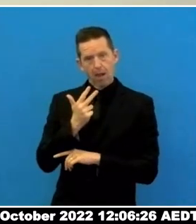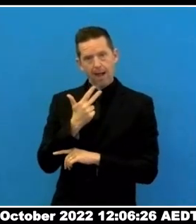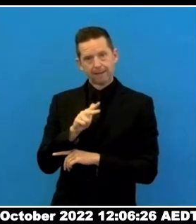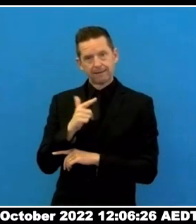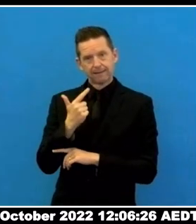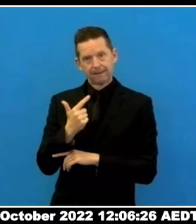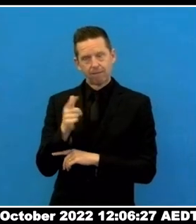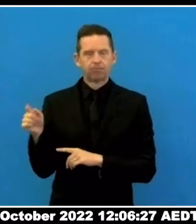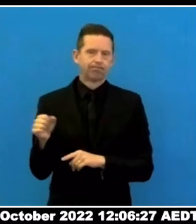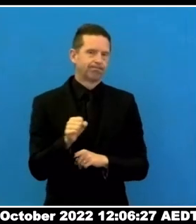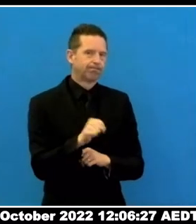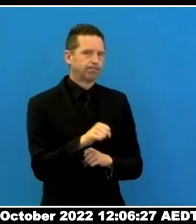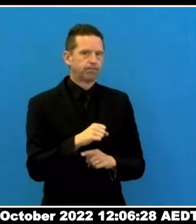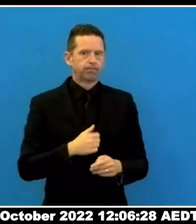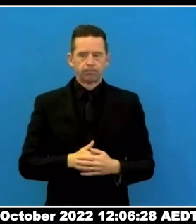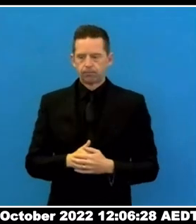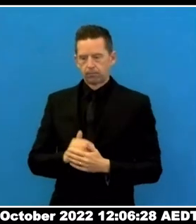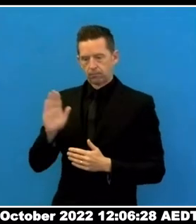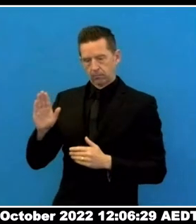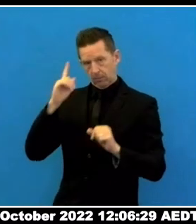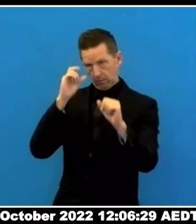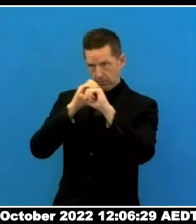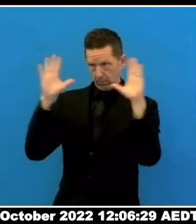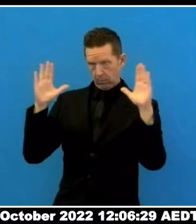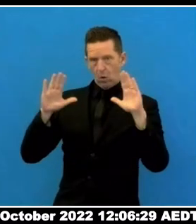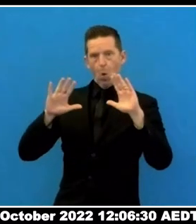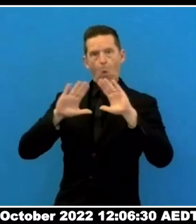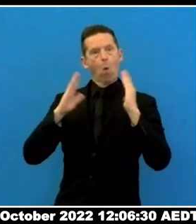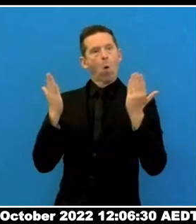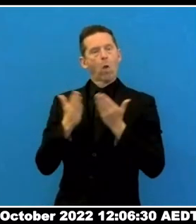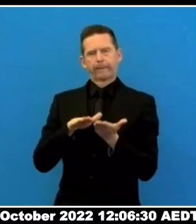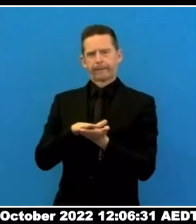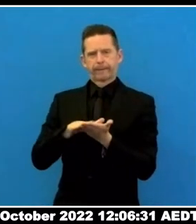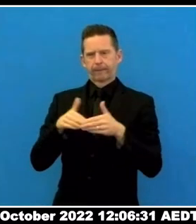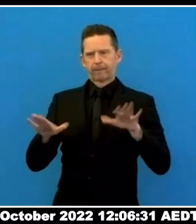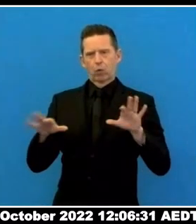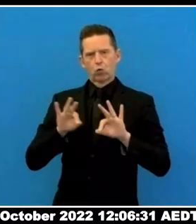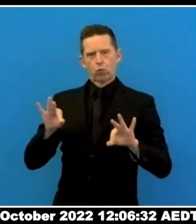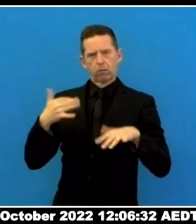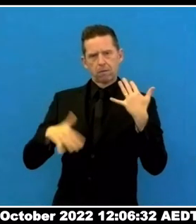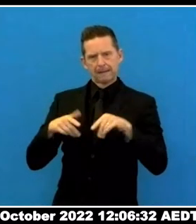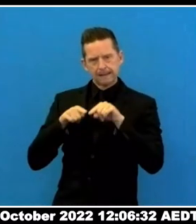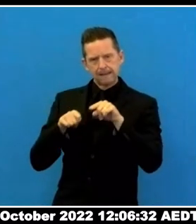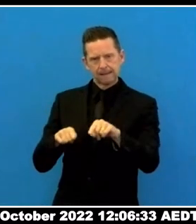And its vision is a world without torture, where communities respect, embrace and empower